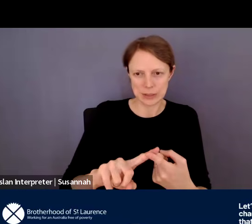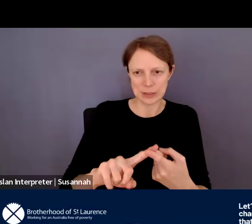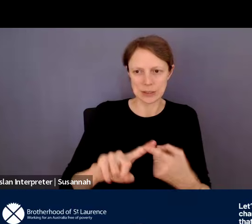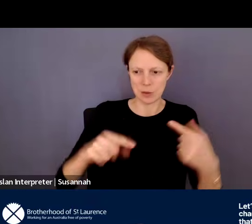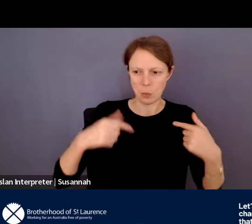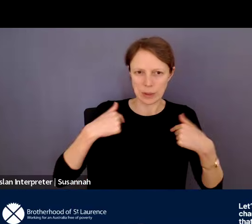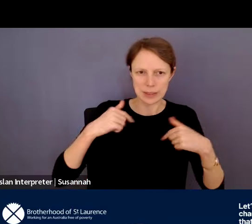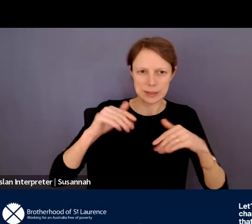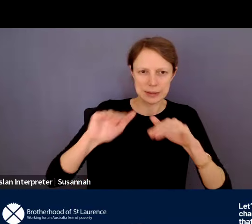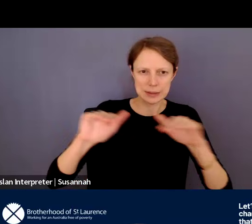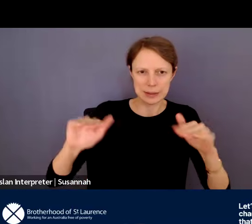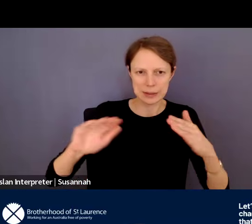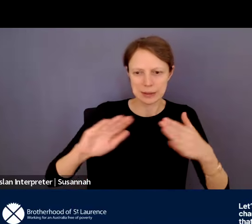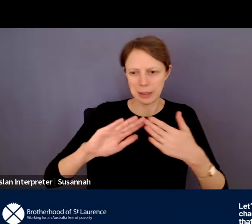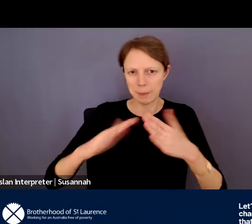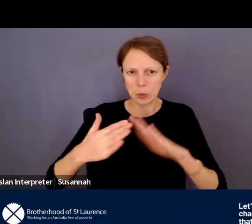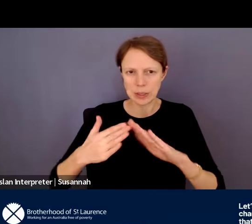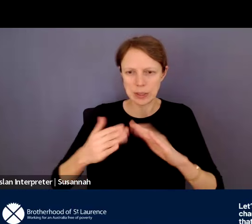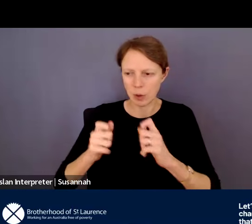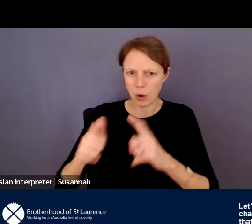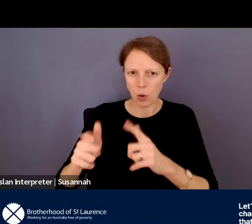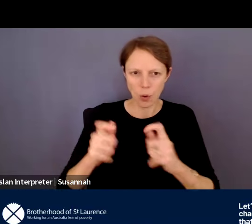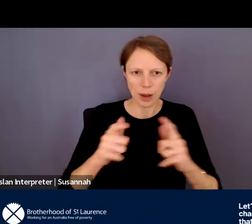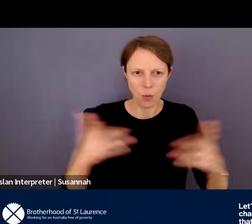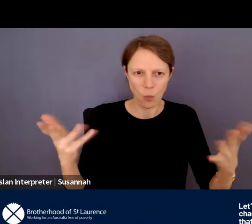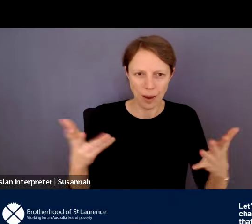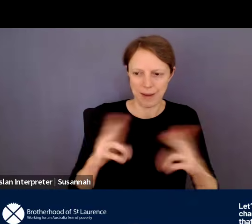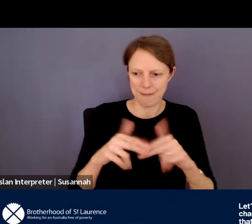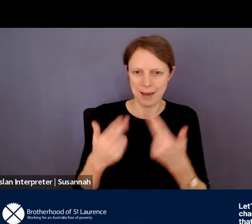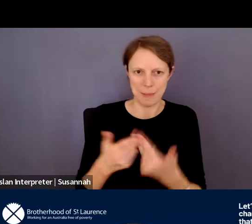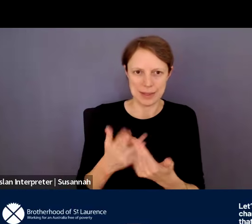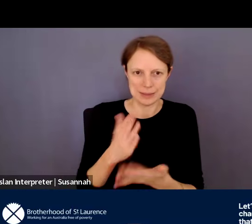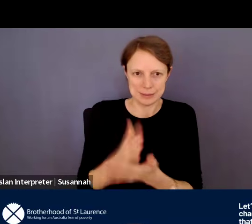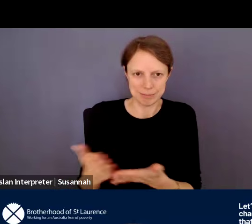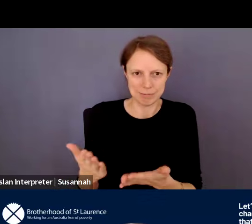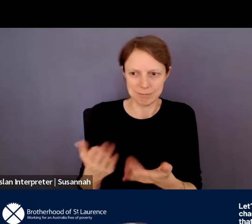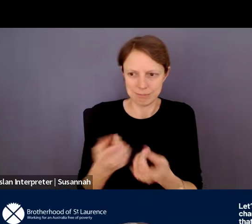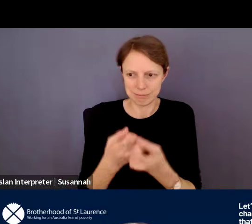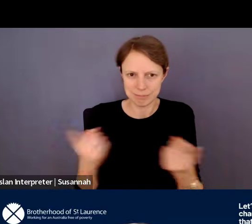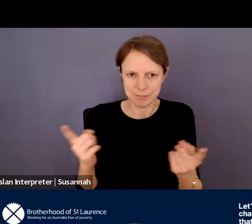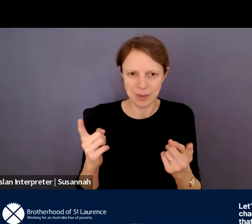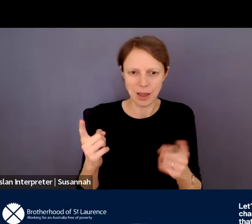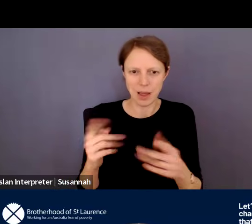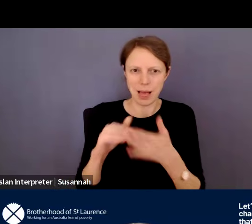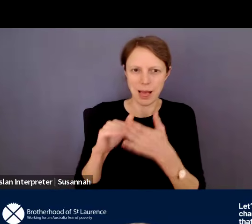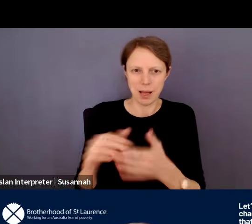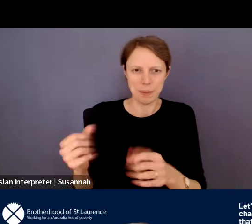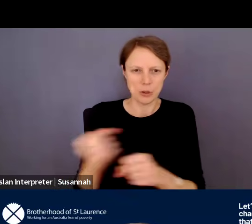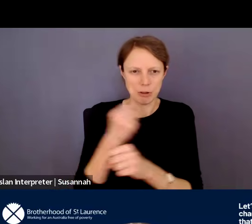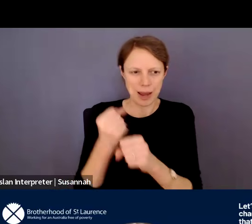community where families are to help create those connections where they don't necessarily have to